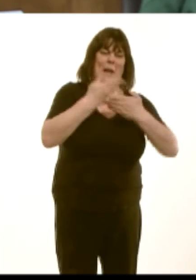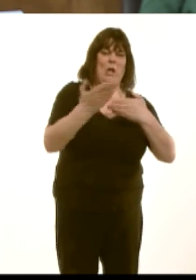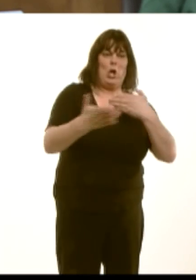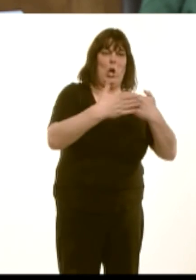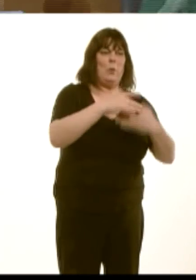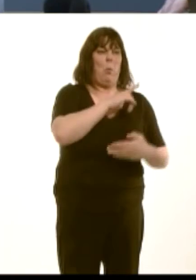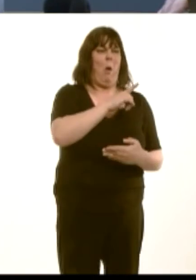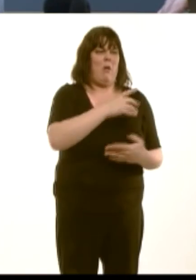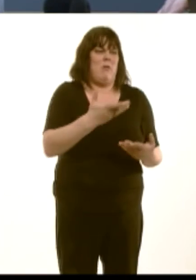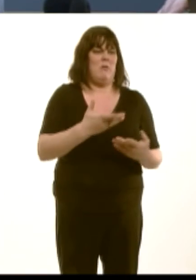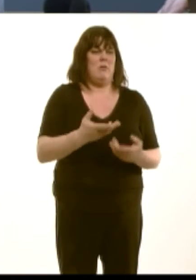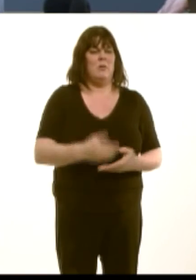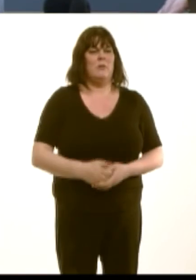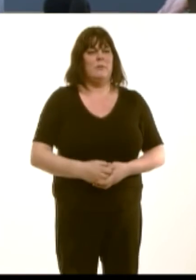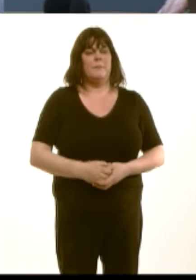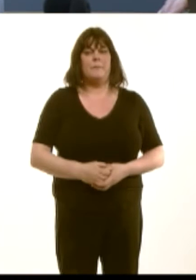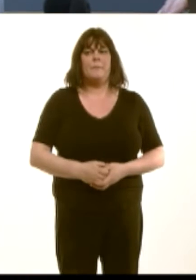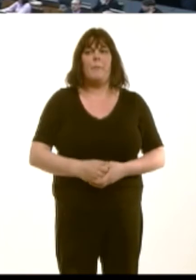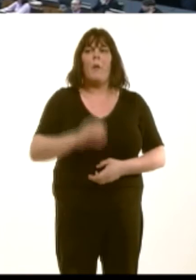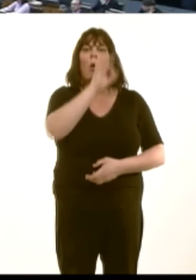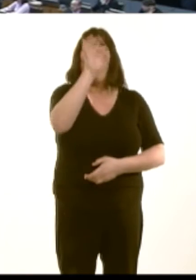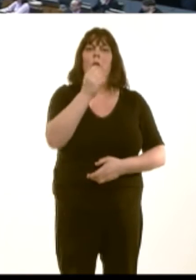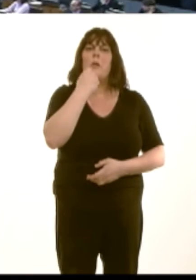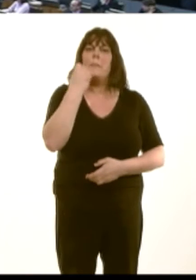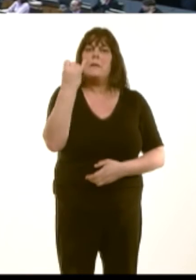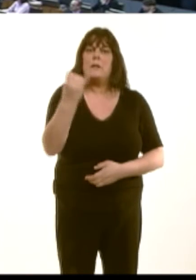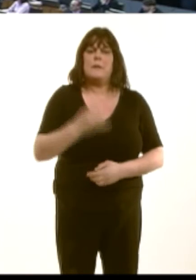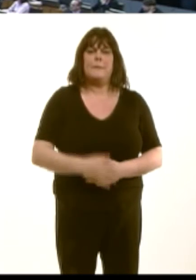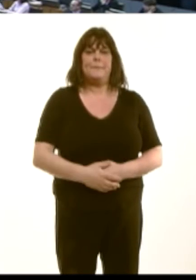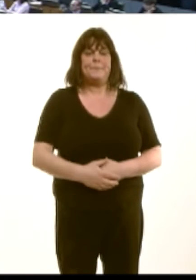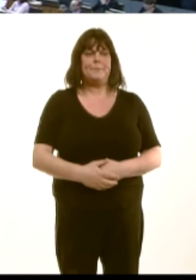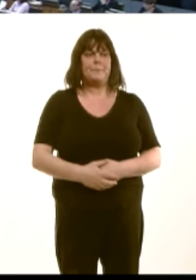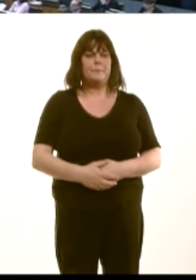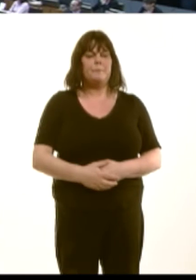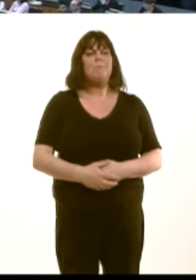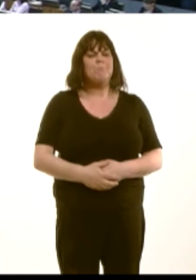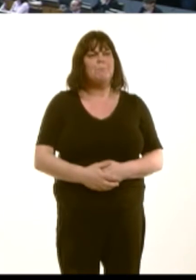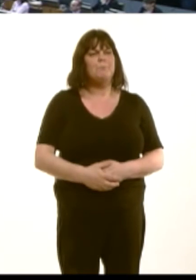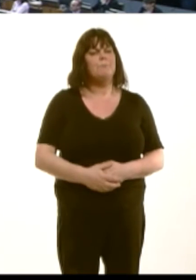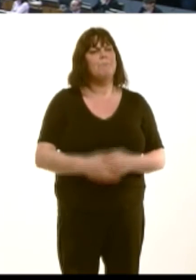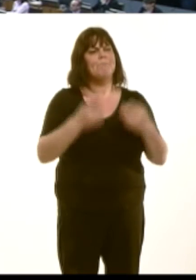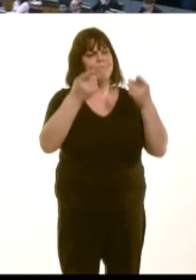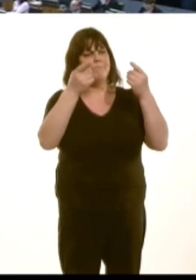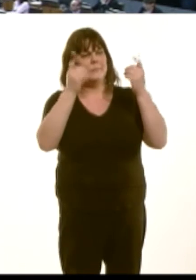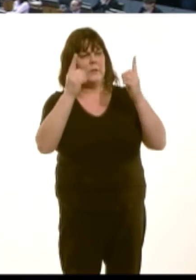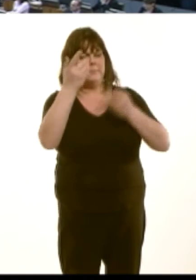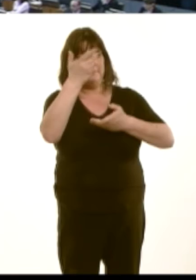Byron Davies: 6. A wnaiff y Prif Weinidog amlinellu ei flaenoriaethau ar gyfer y rhwydwaith cludiant cyhoeddus yng Nghymru?